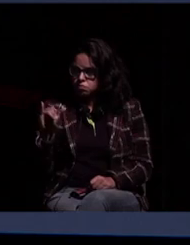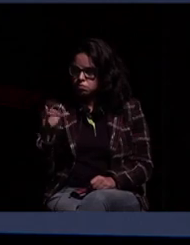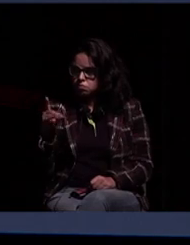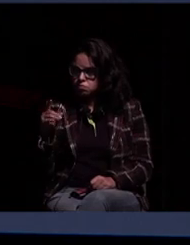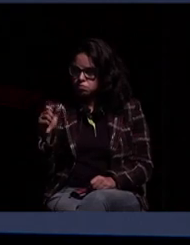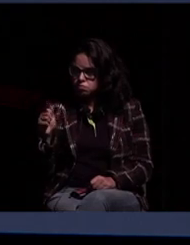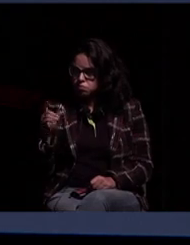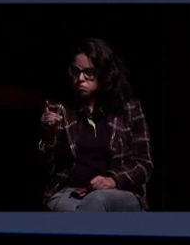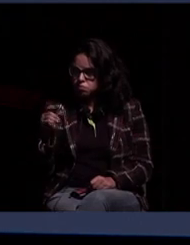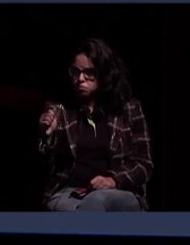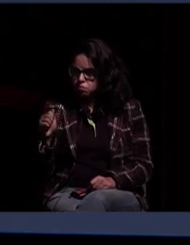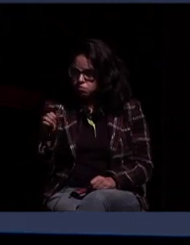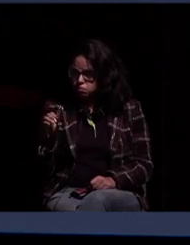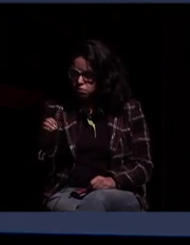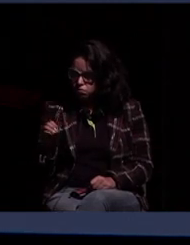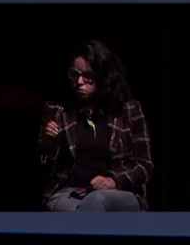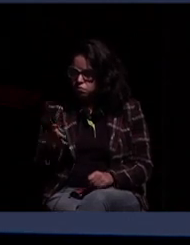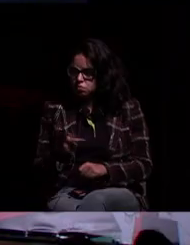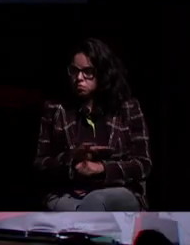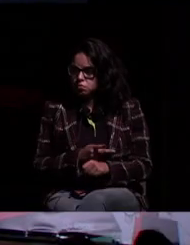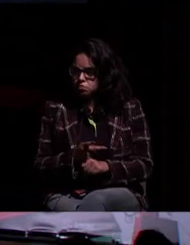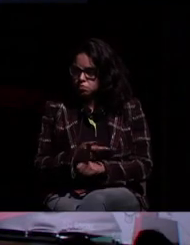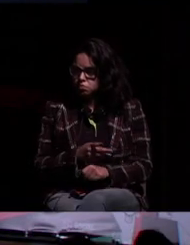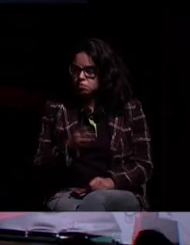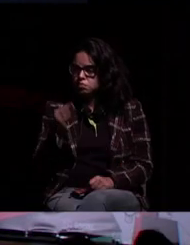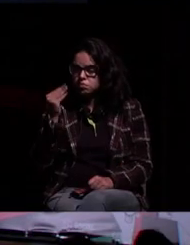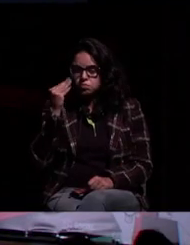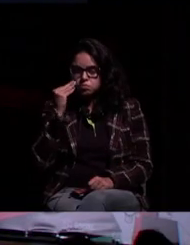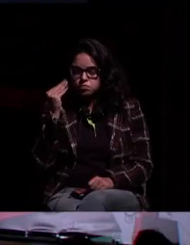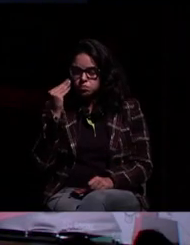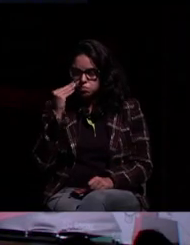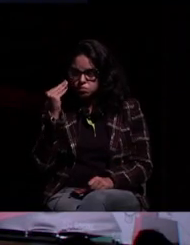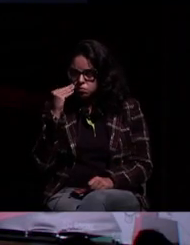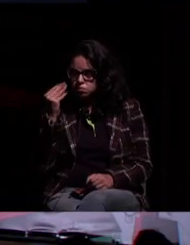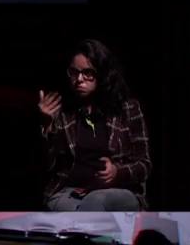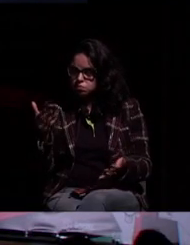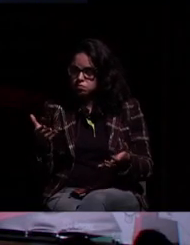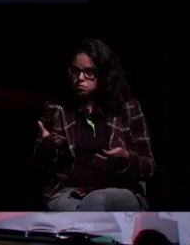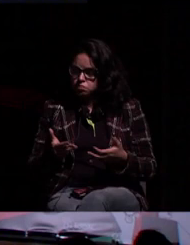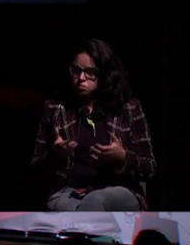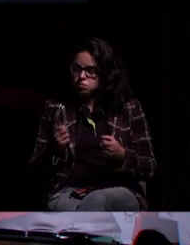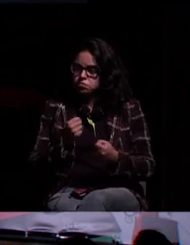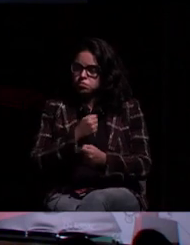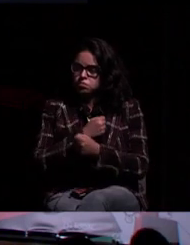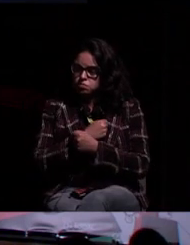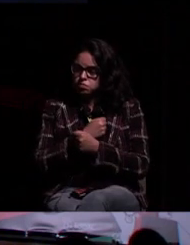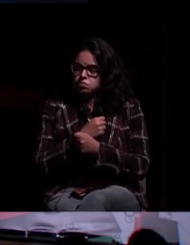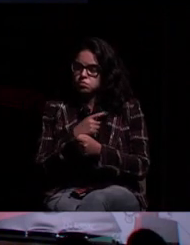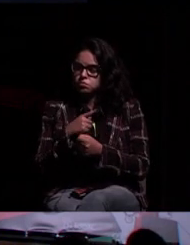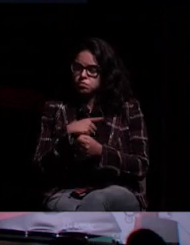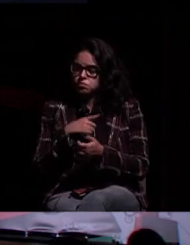in an effort to be received and obtain an ID,